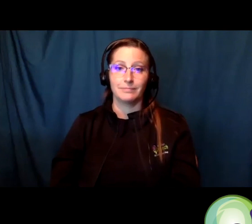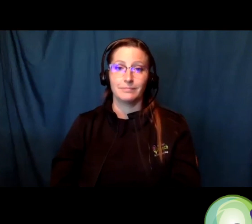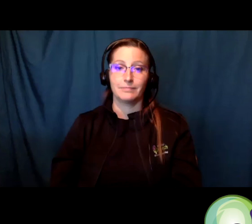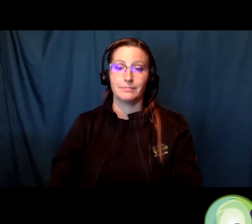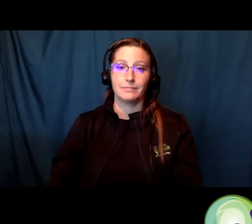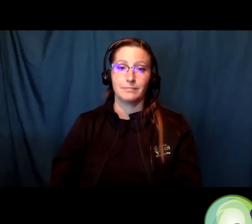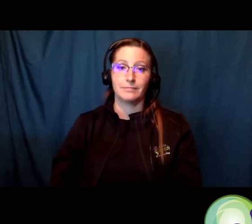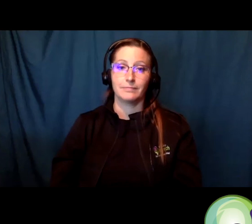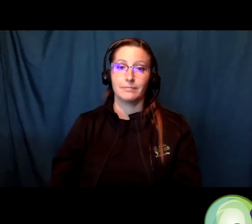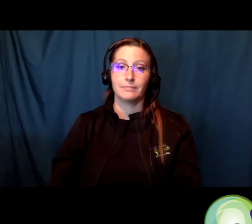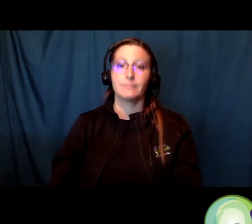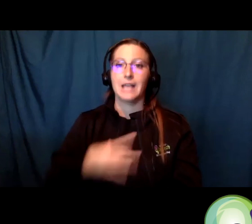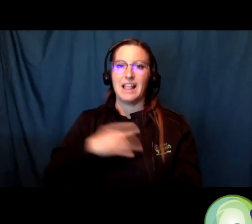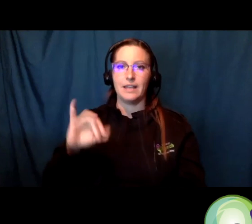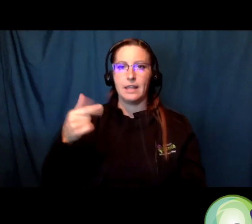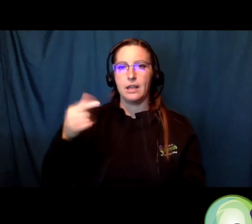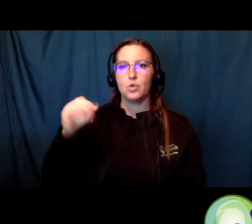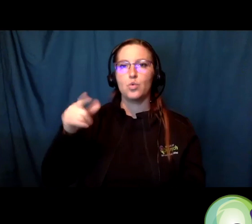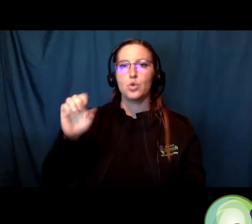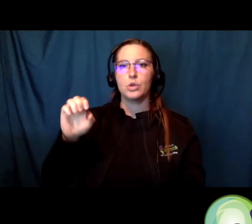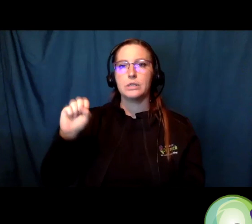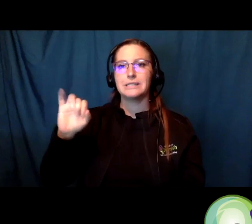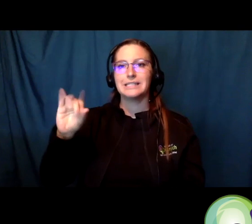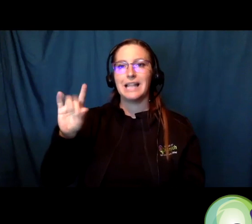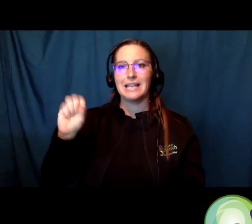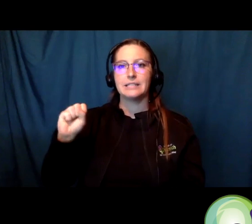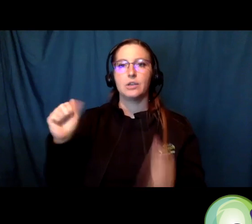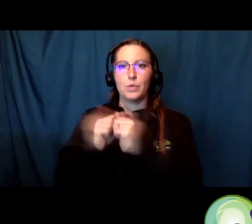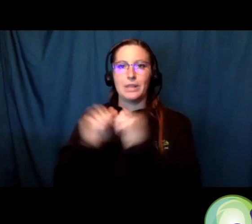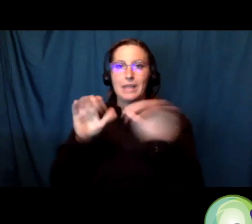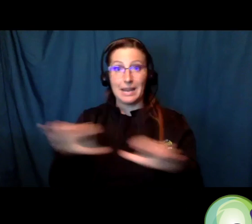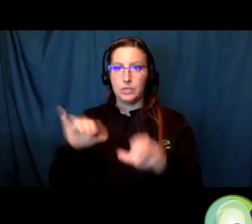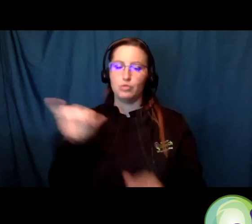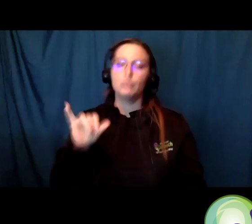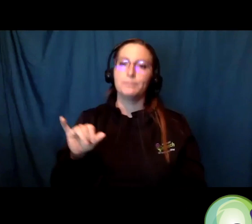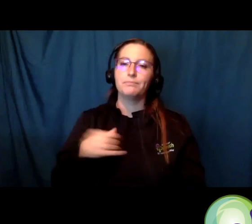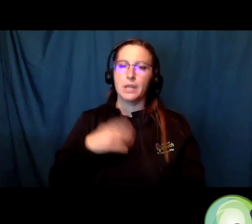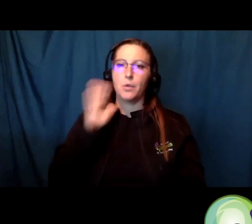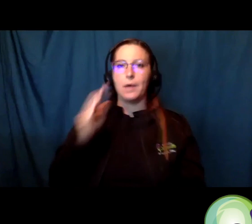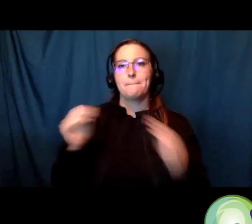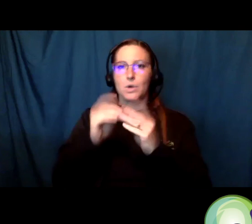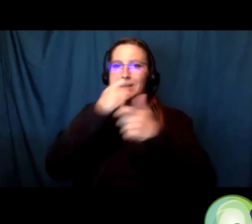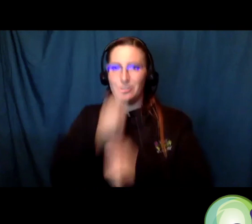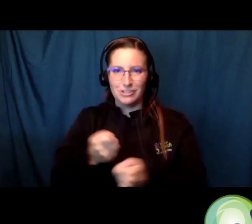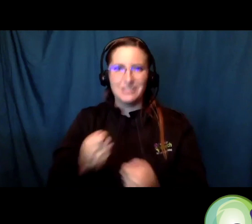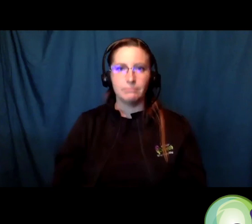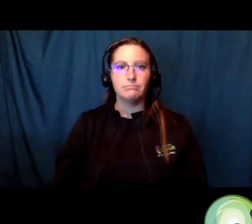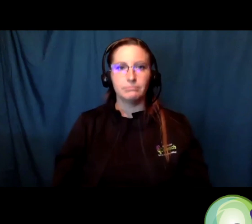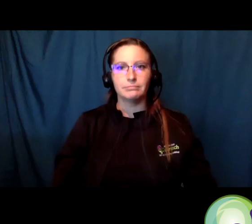I like the idea of the google slides with the animations in it. I think that does keep it a little more interesting.